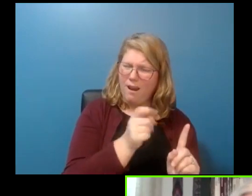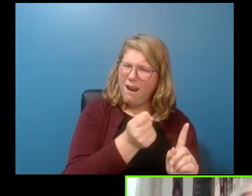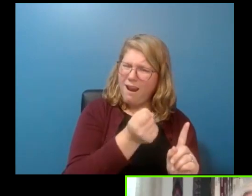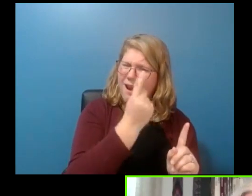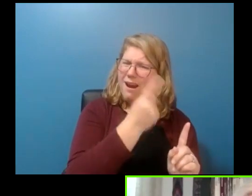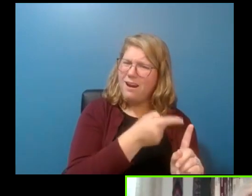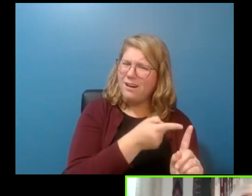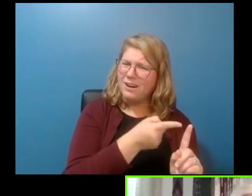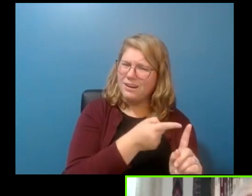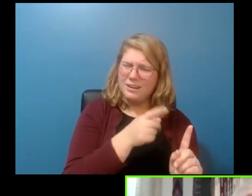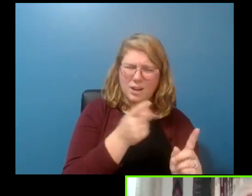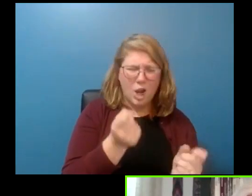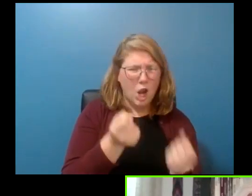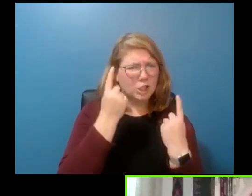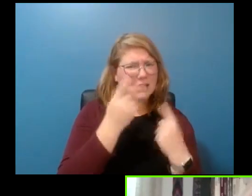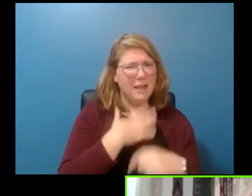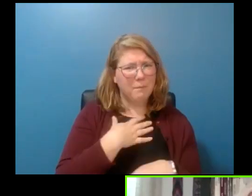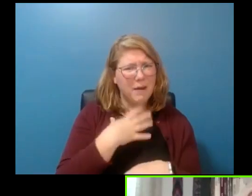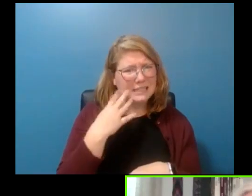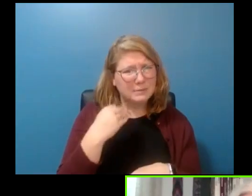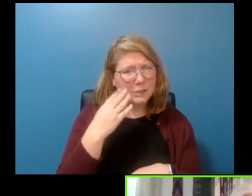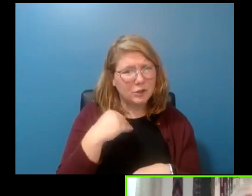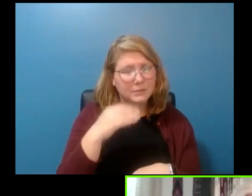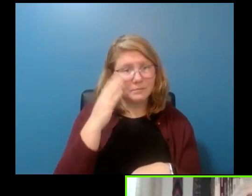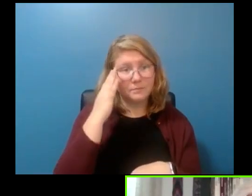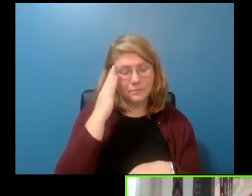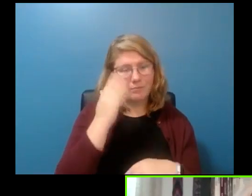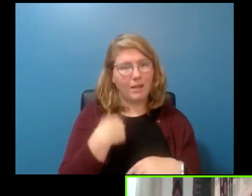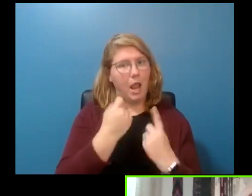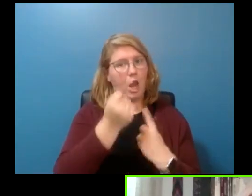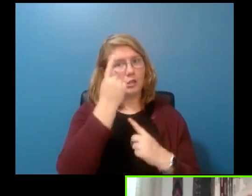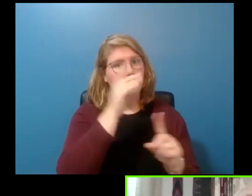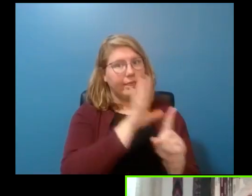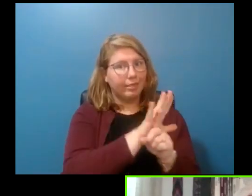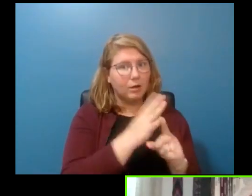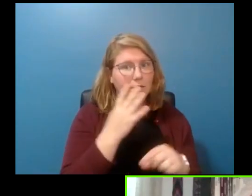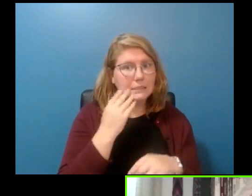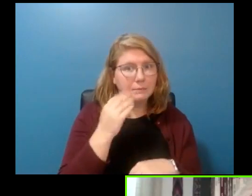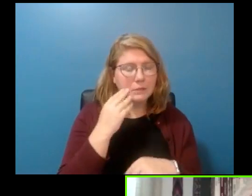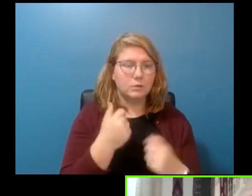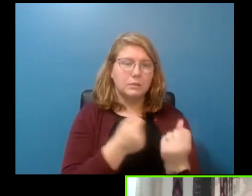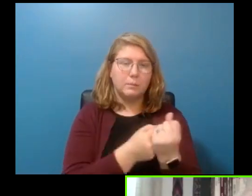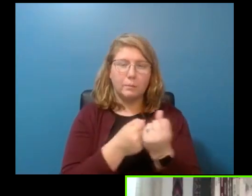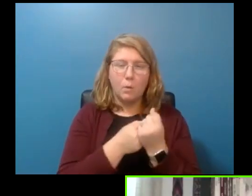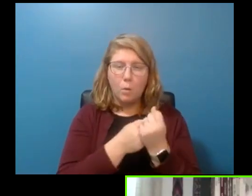services and supports. What we are seeing, particularly among children who had a mental